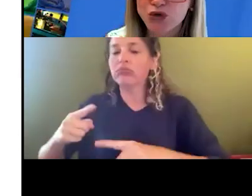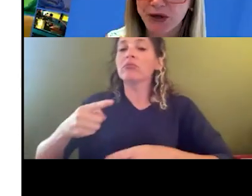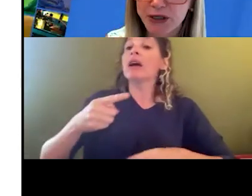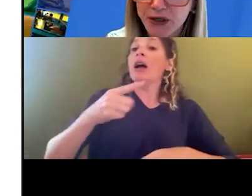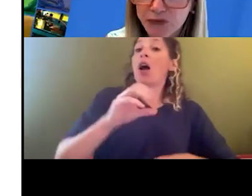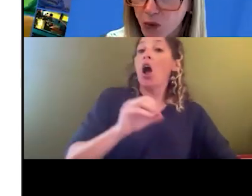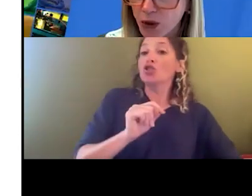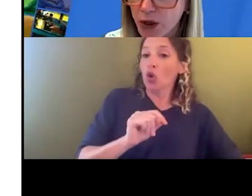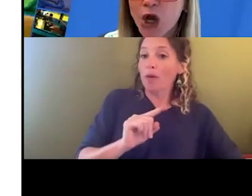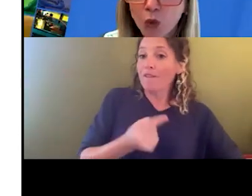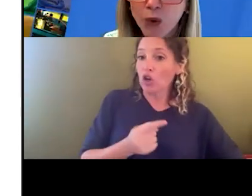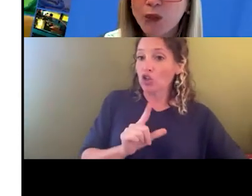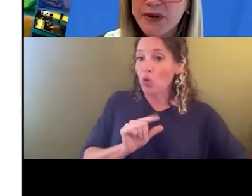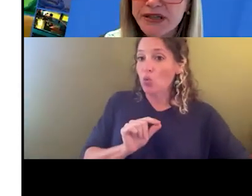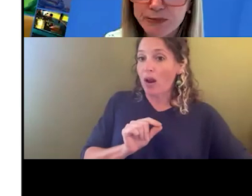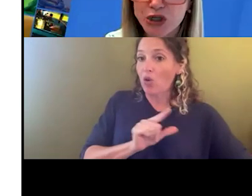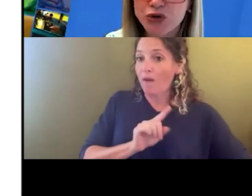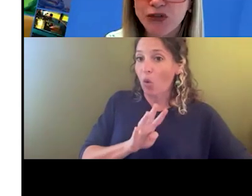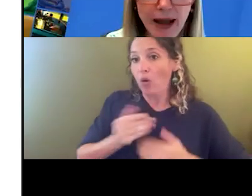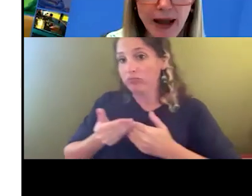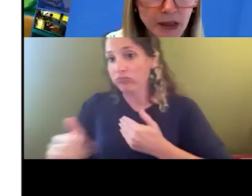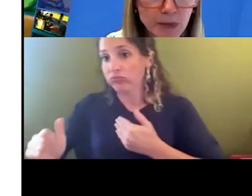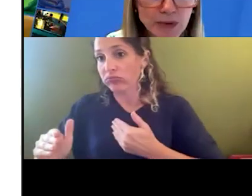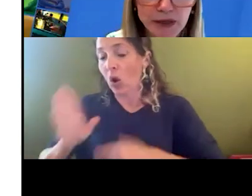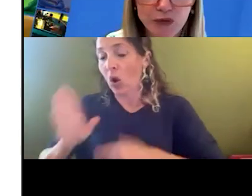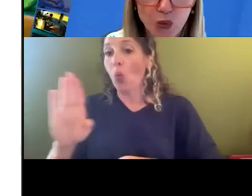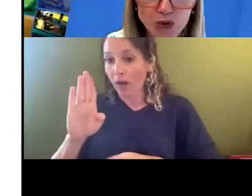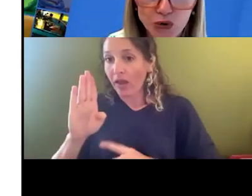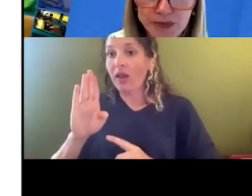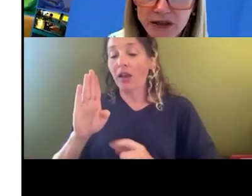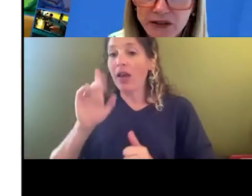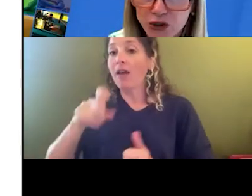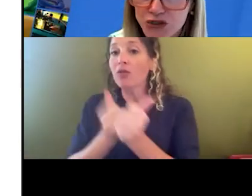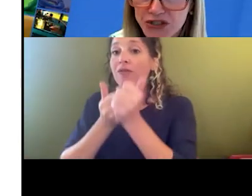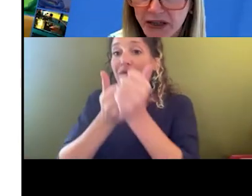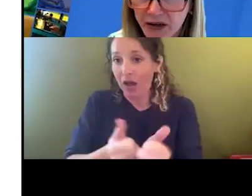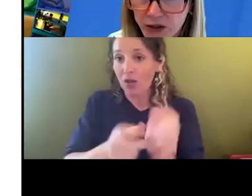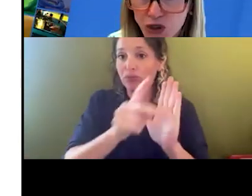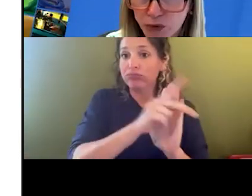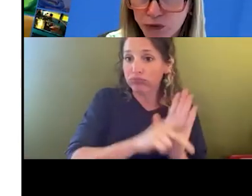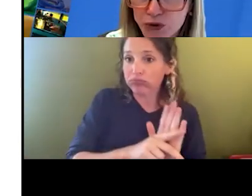2024 will be subject to the applicable set of award terms and conditions dated October 1st,